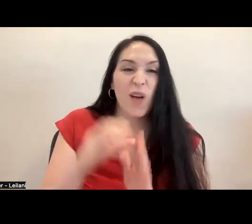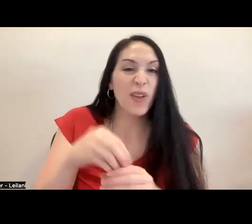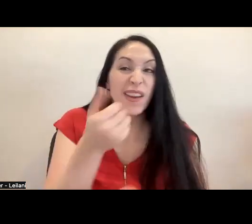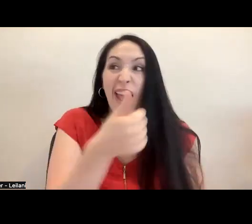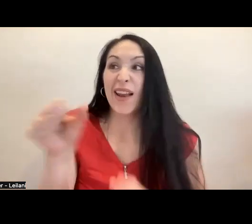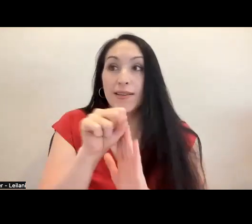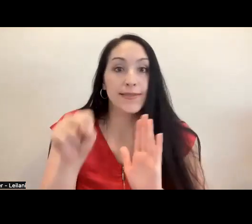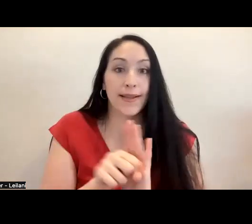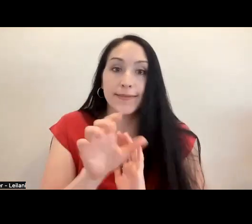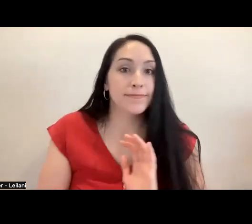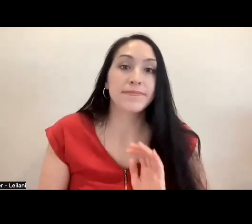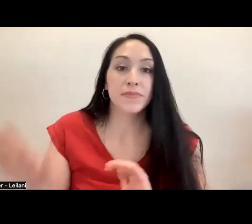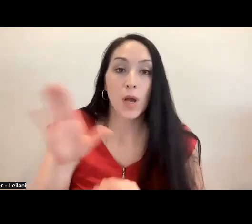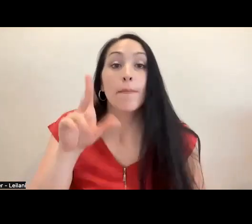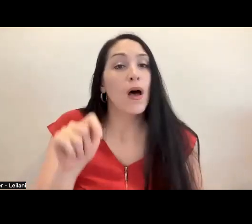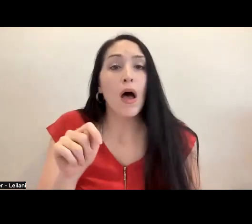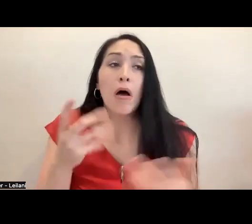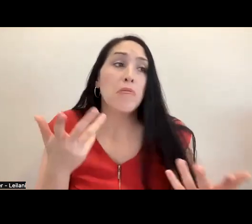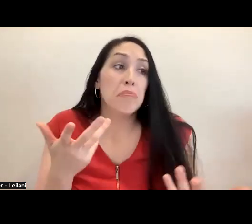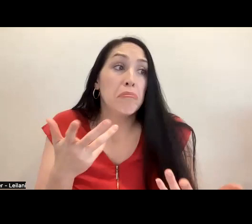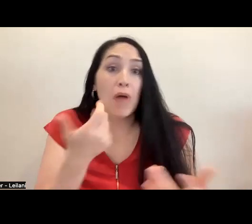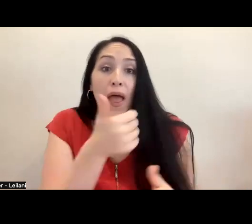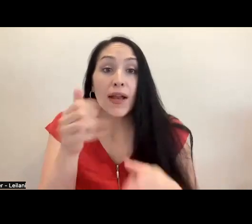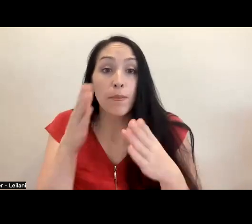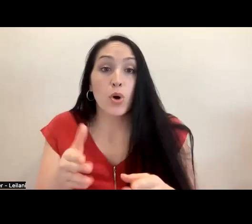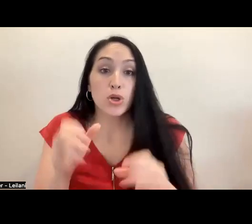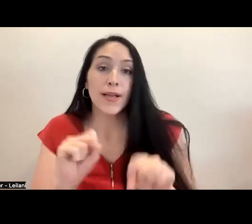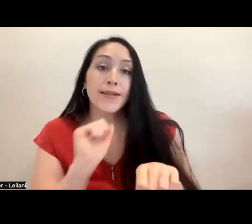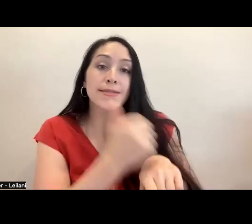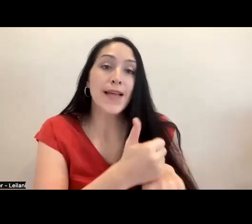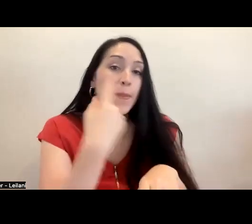over this account on behalf of somebody, so they can give you permission to do that.